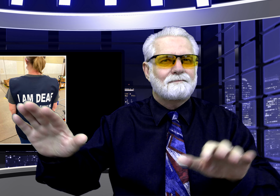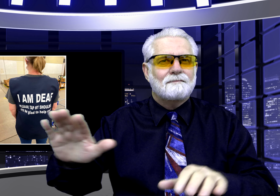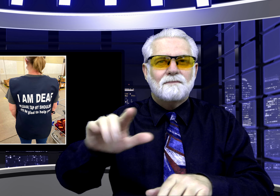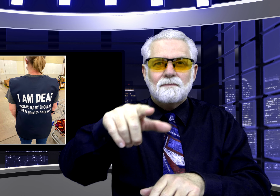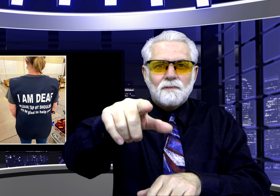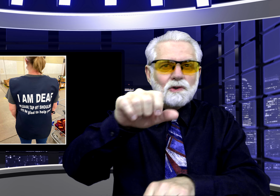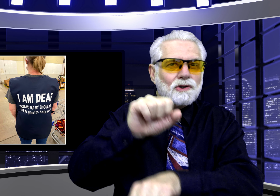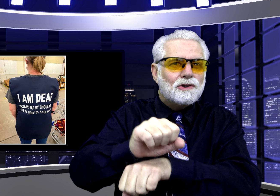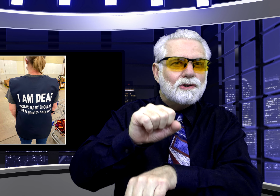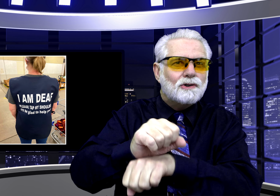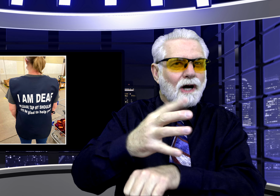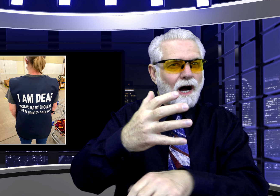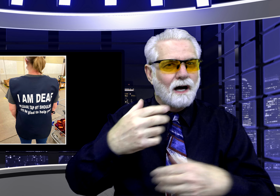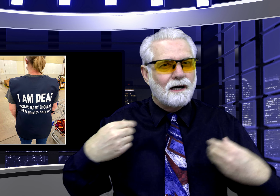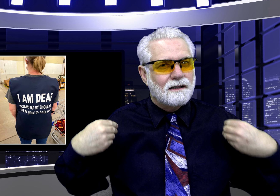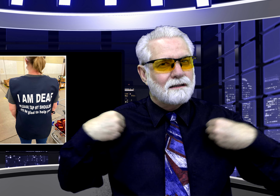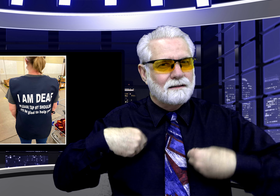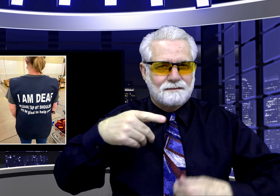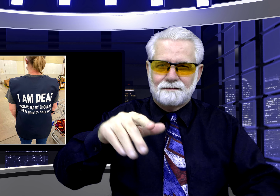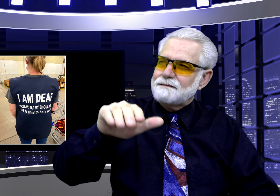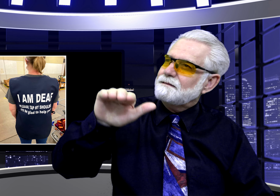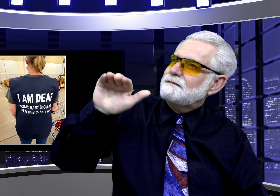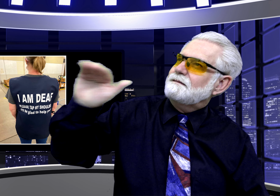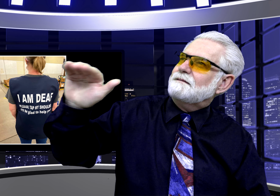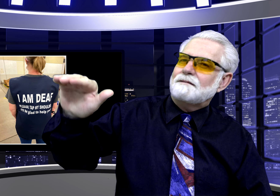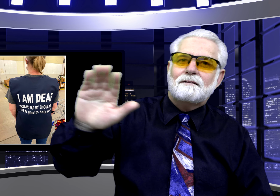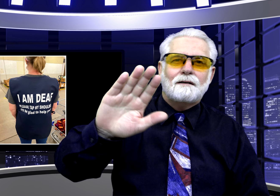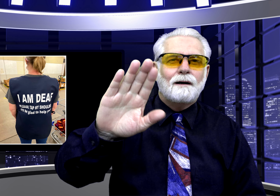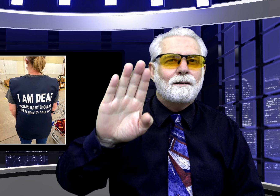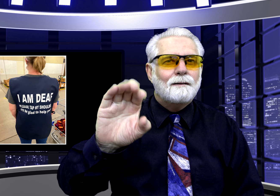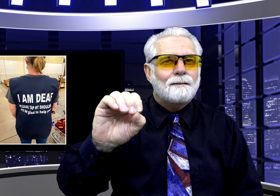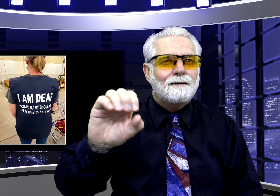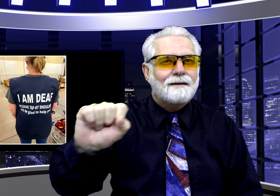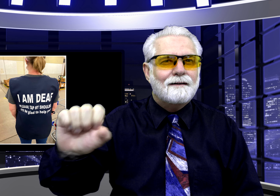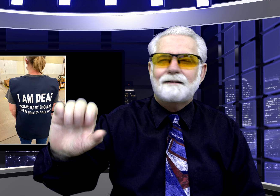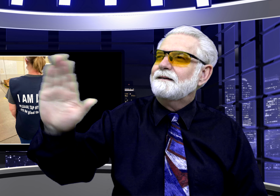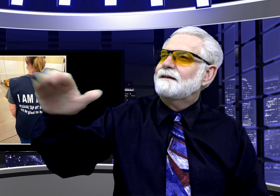Take a picture and send it out. If you work and want this on your shirt ask your boss.